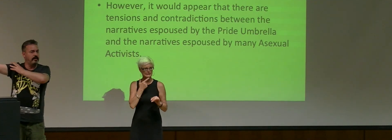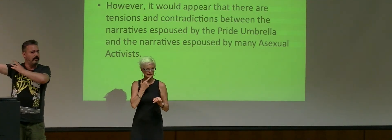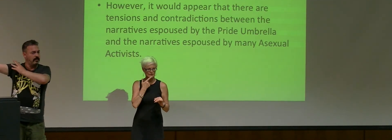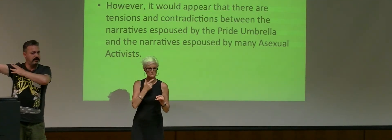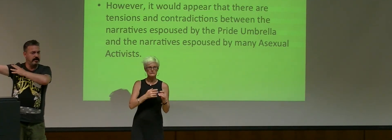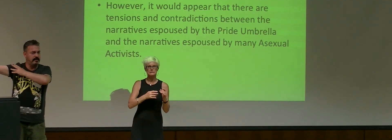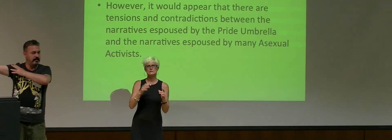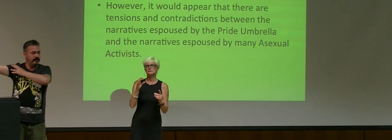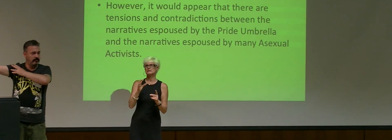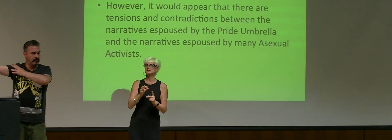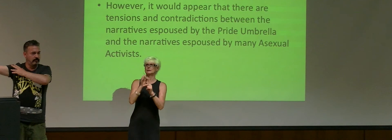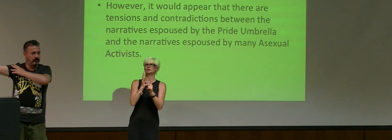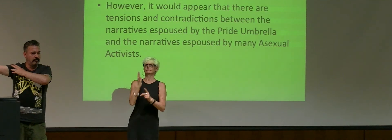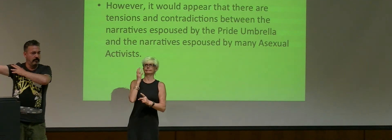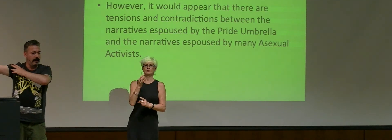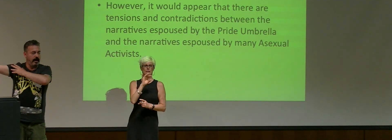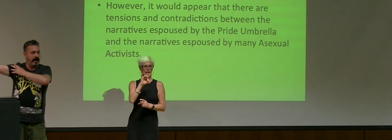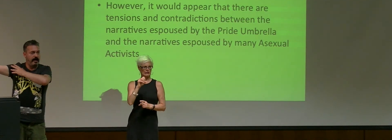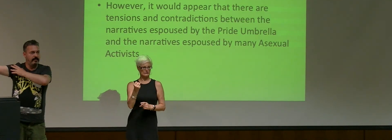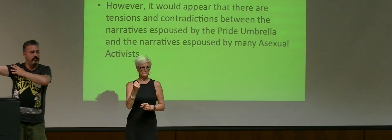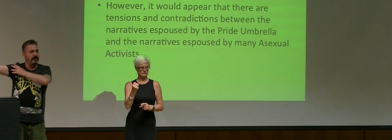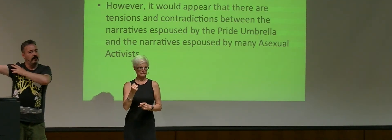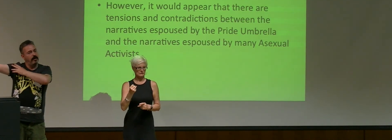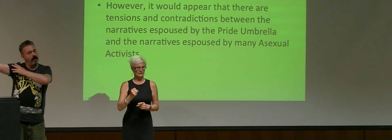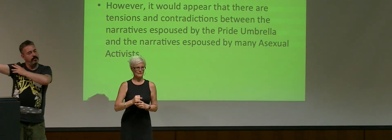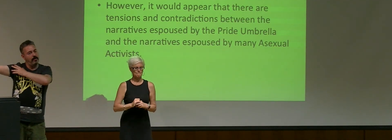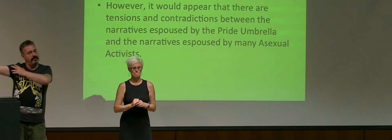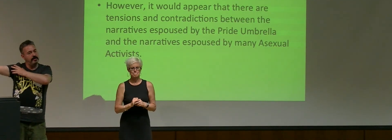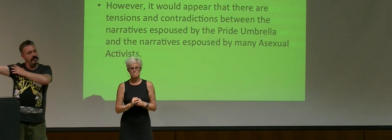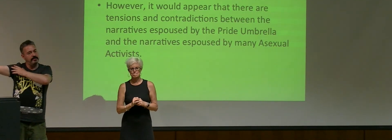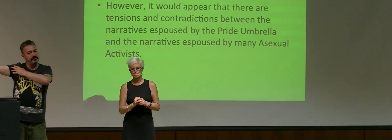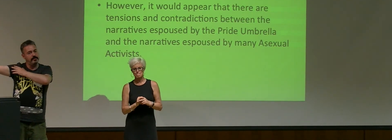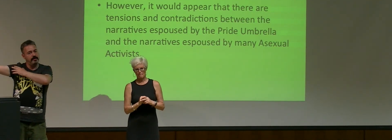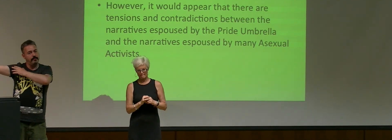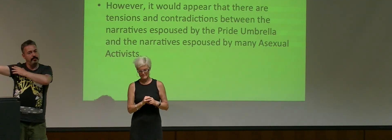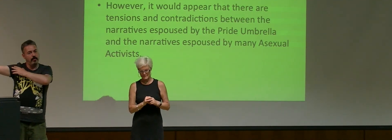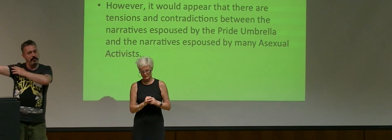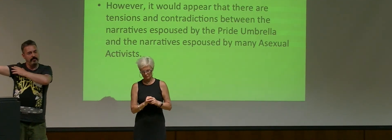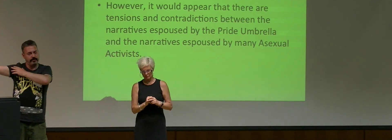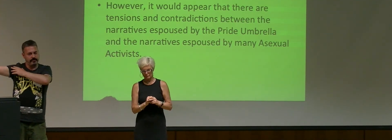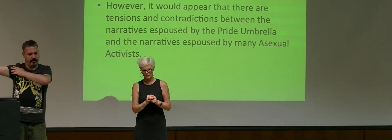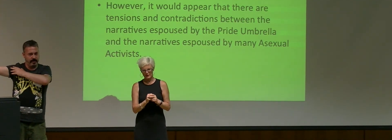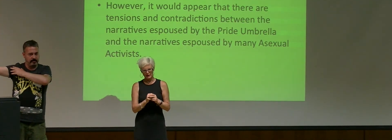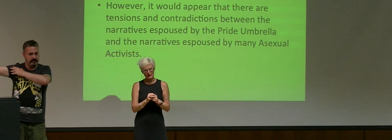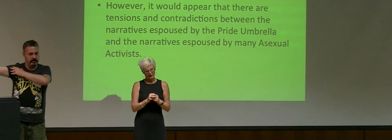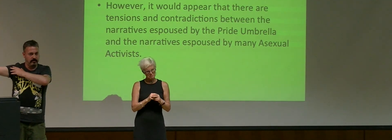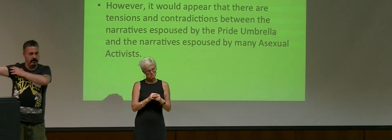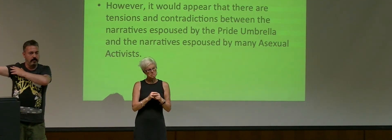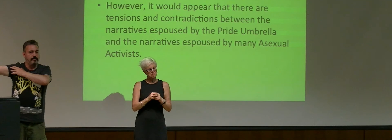particularly in the 1980s.” And, although I need to do a little bit more research on that,